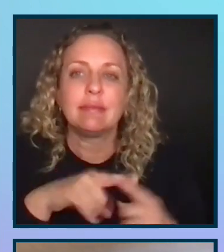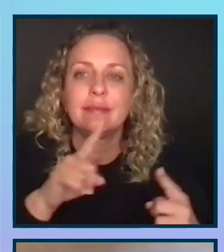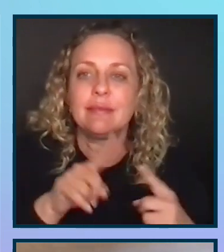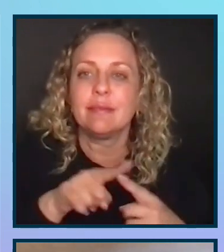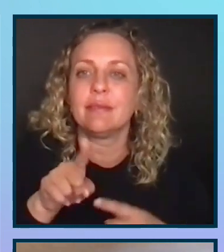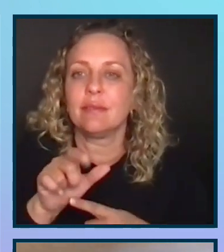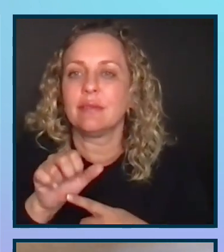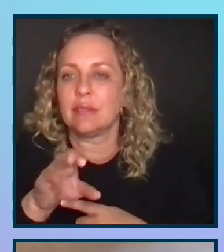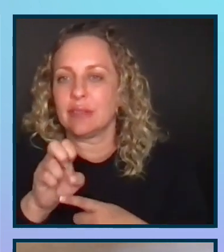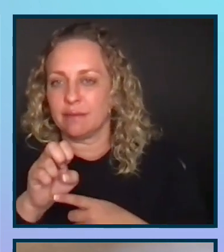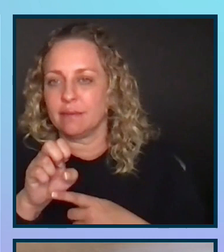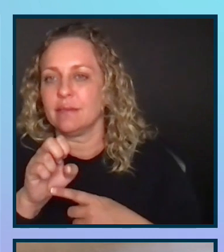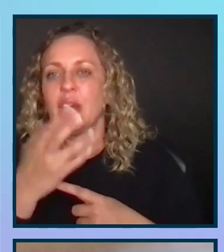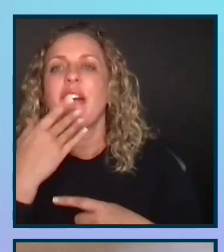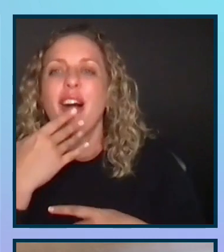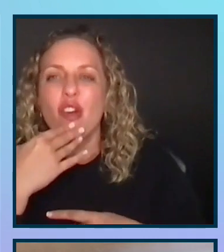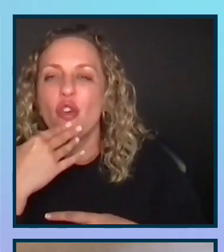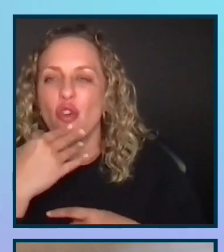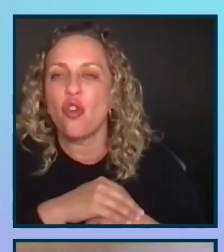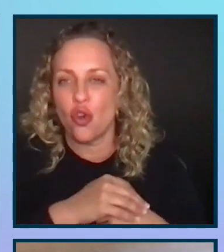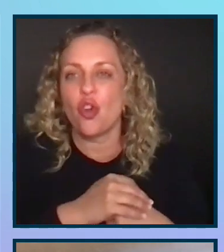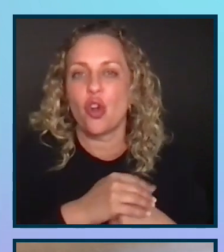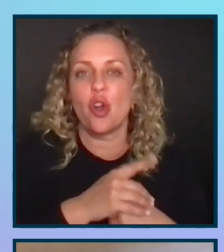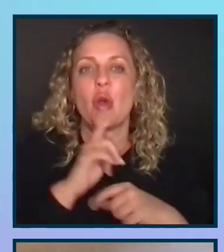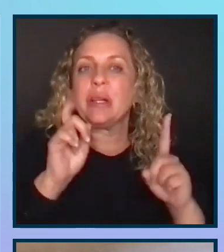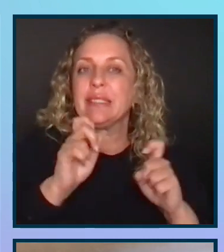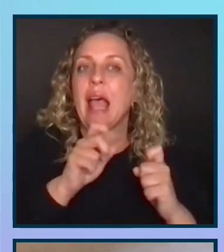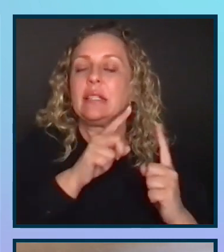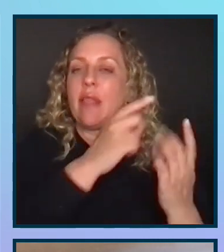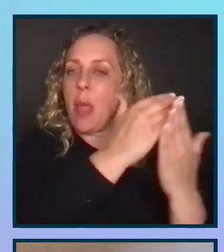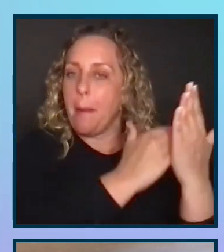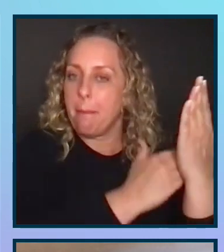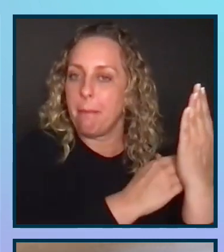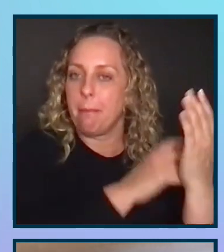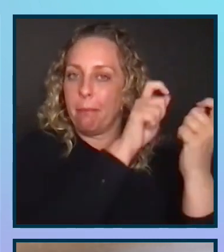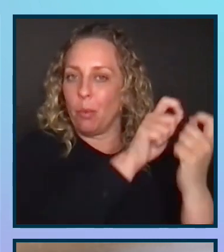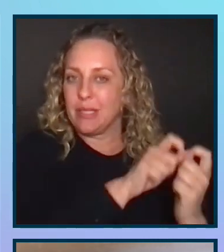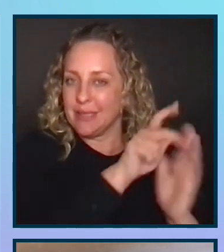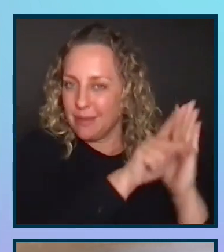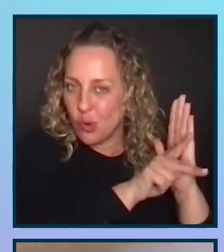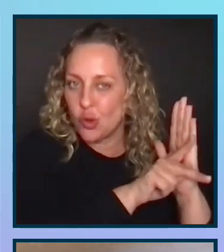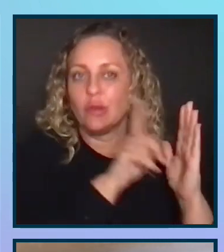It also has the goal to teach the principles of interactive design.